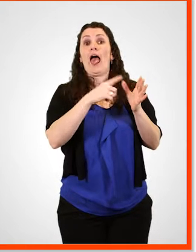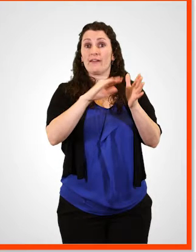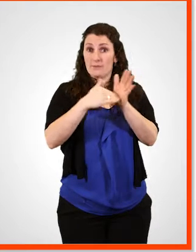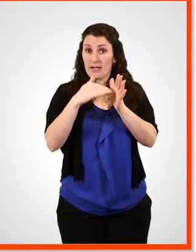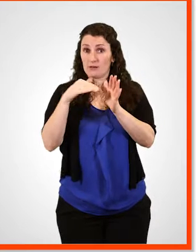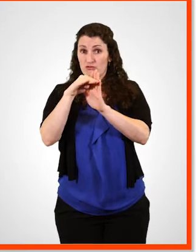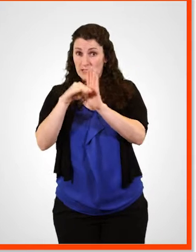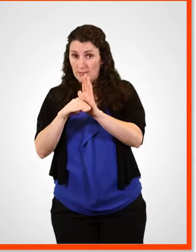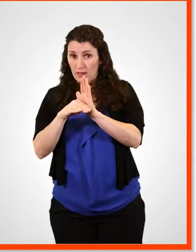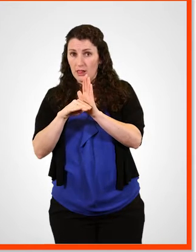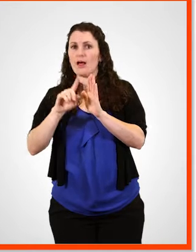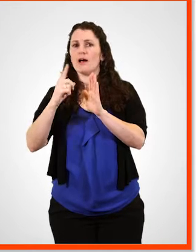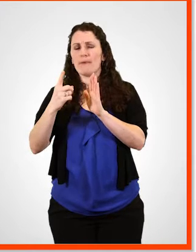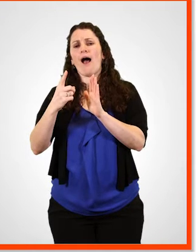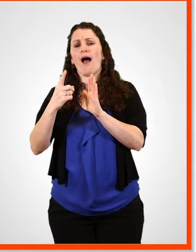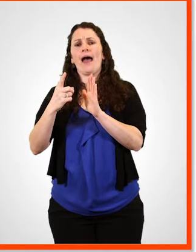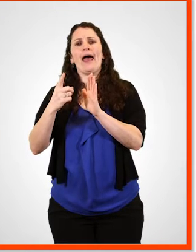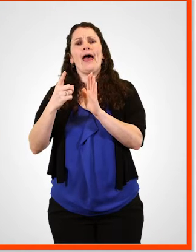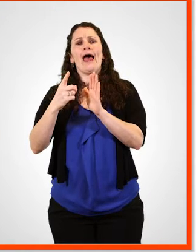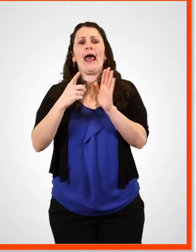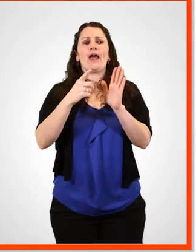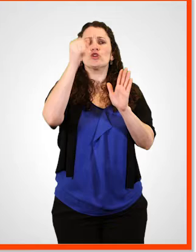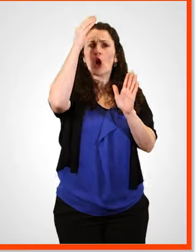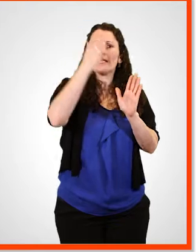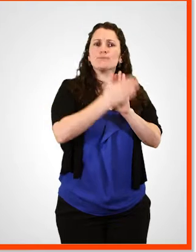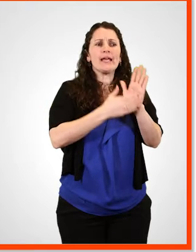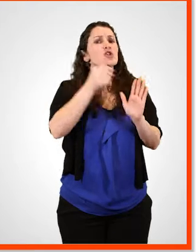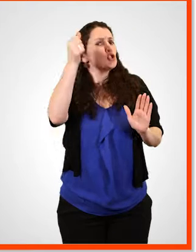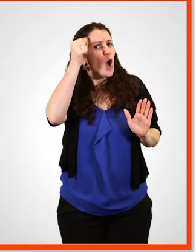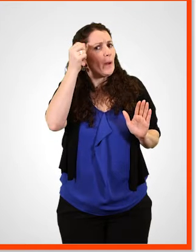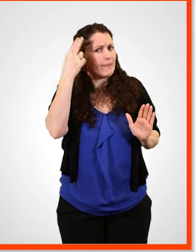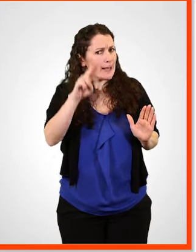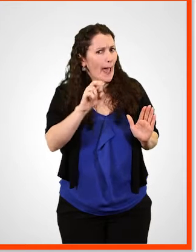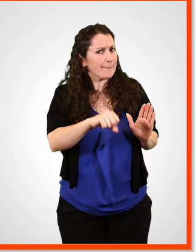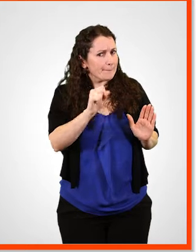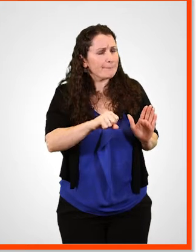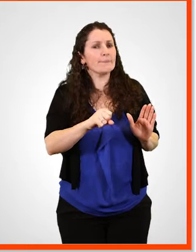So letter knowledge is just knowing the names of the letters. The alphabetic principle is understanding